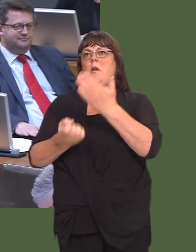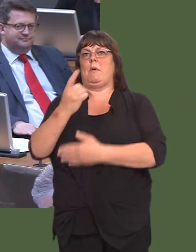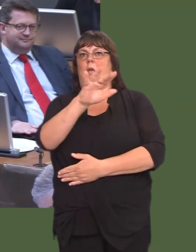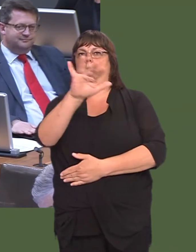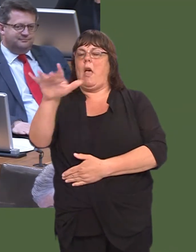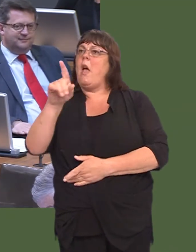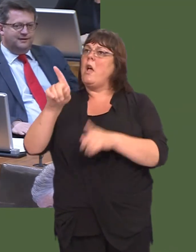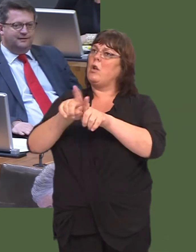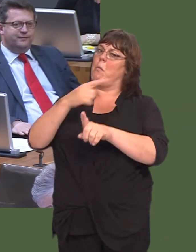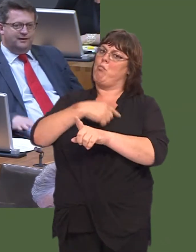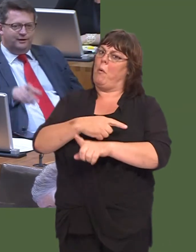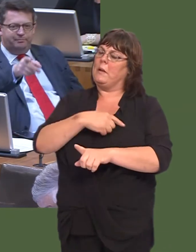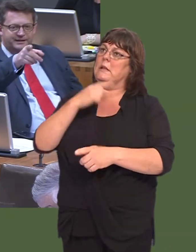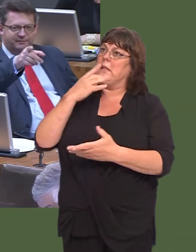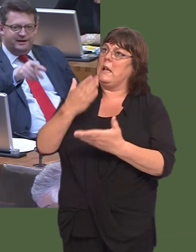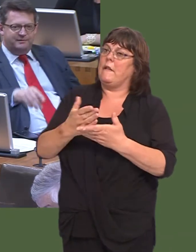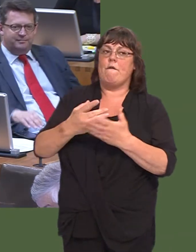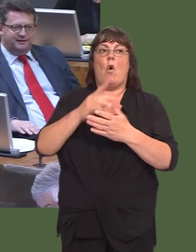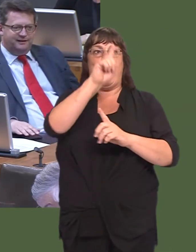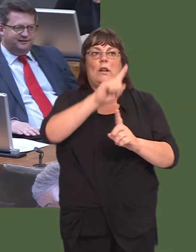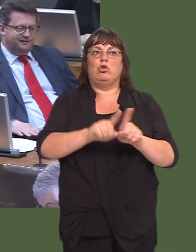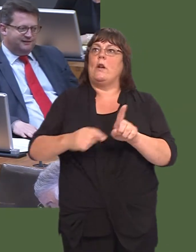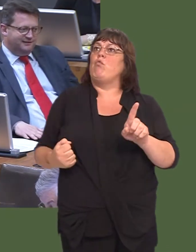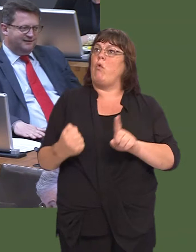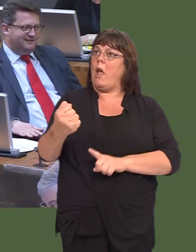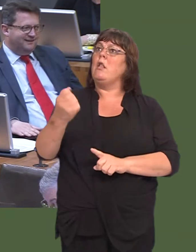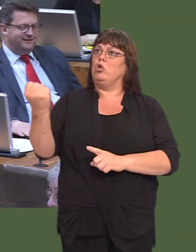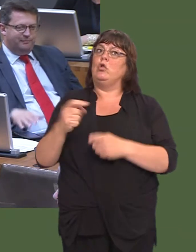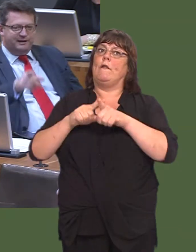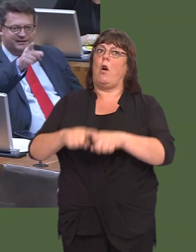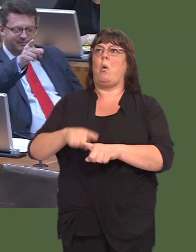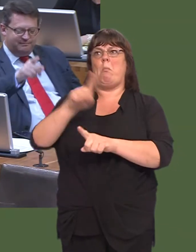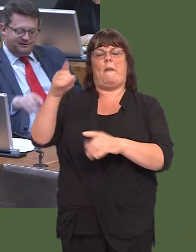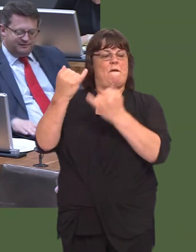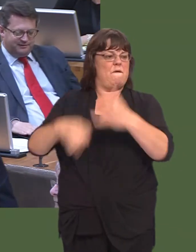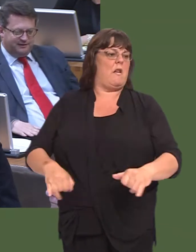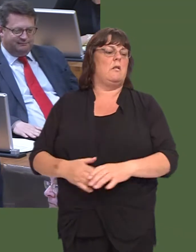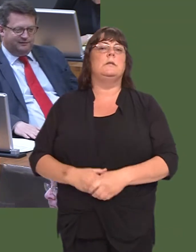all else, they need to deliver on their promises for energy and rail, and, in that sense, theyíve